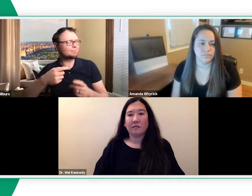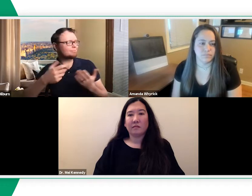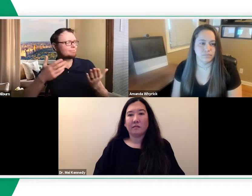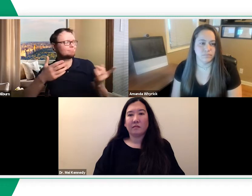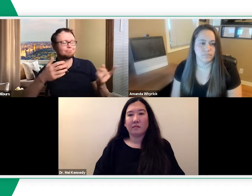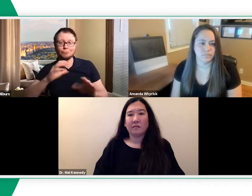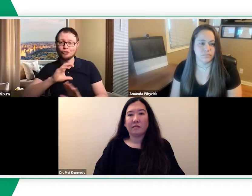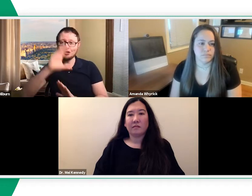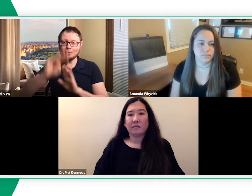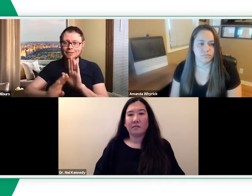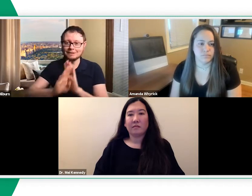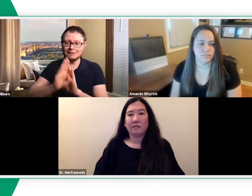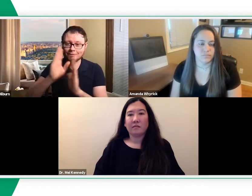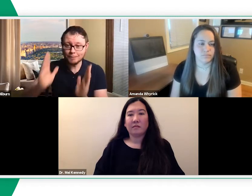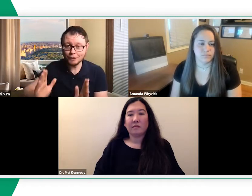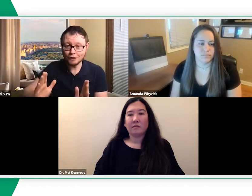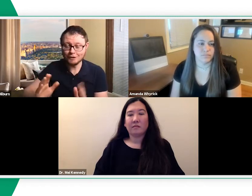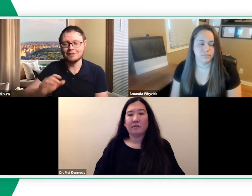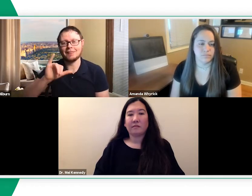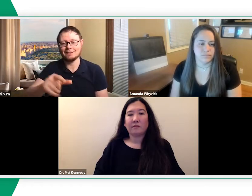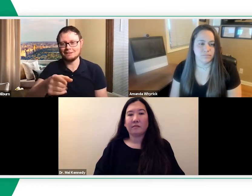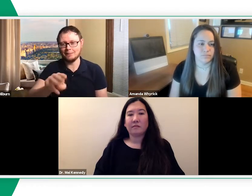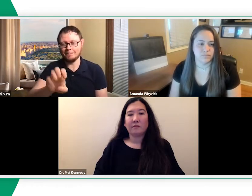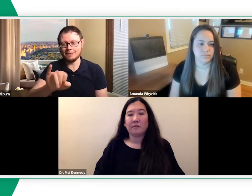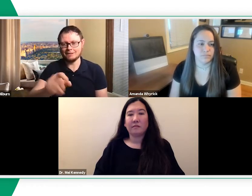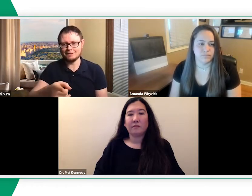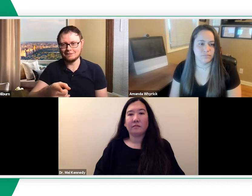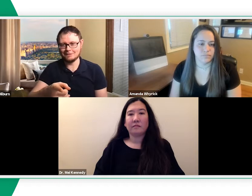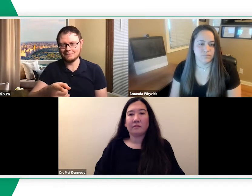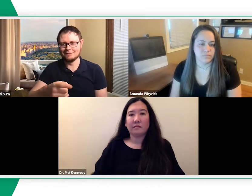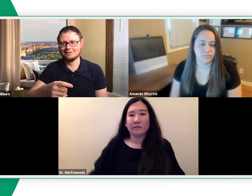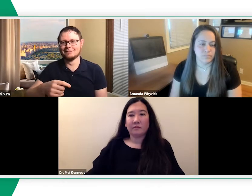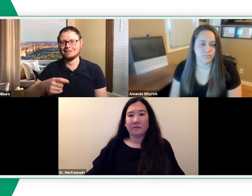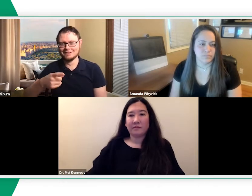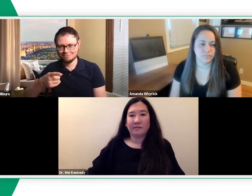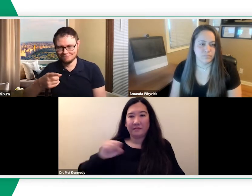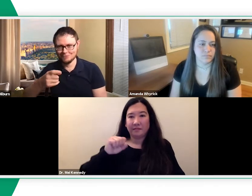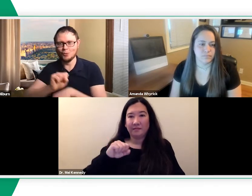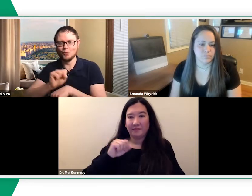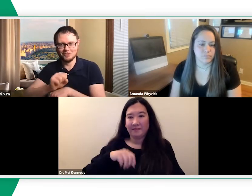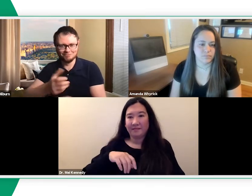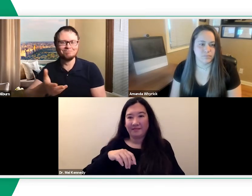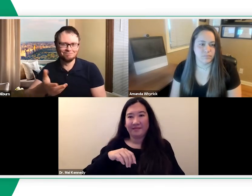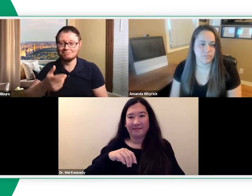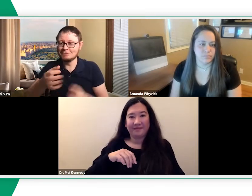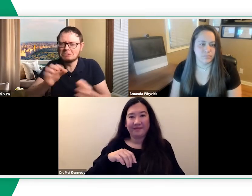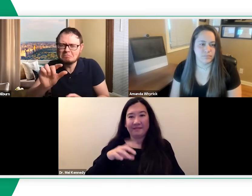an expert in cybersecurity. Then we bring in . . . we have a curriculum developer, which would be Mei. >>DR. MEI KENNEDY: Yes. That’s right.